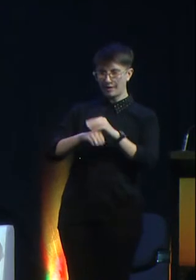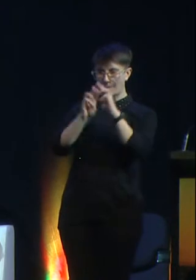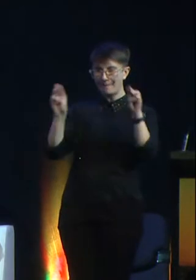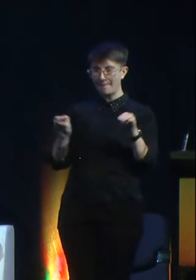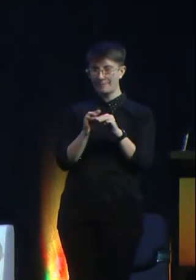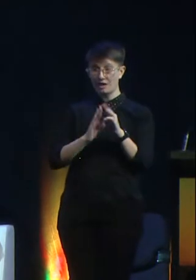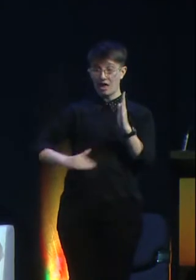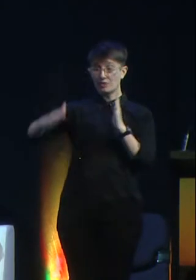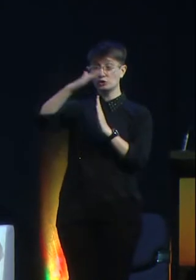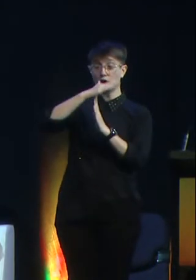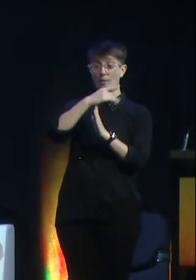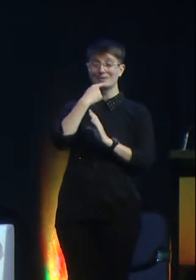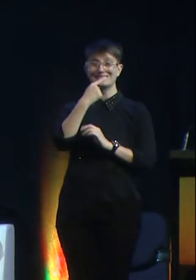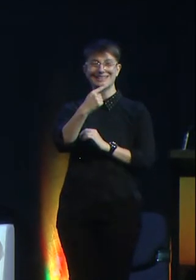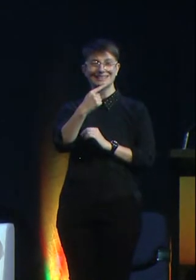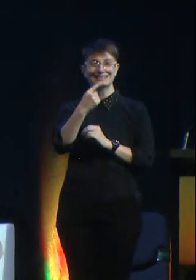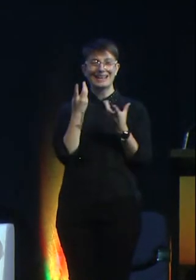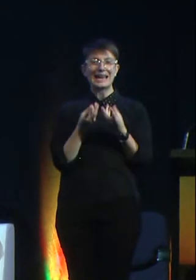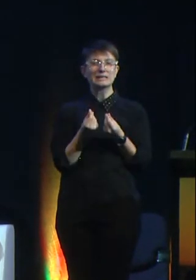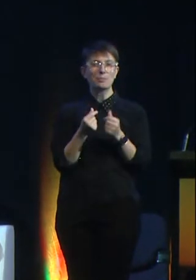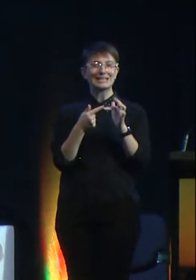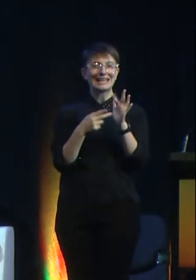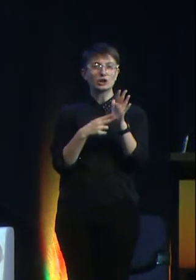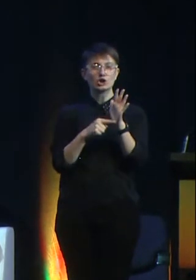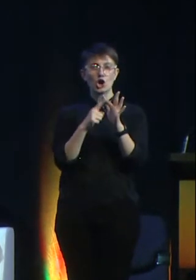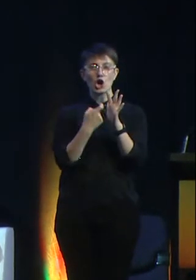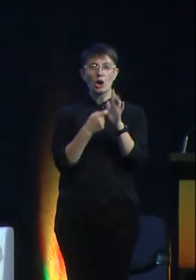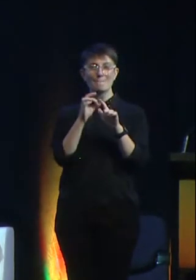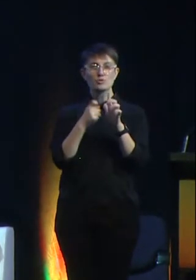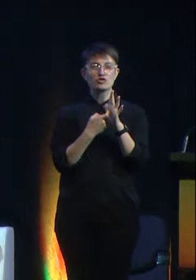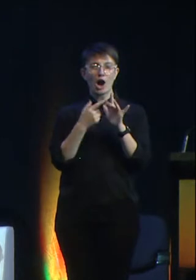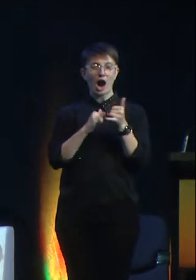it talks about Enterprise, right next to the Sun near the top of the map. There's a lot